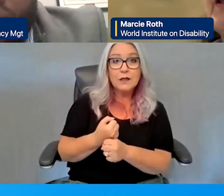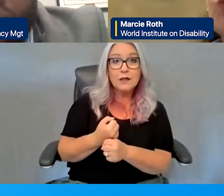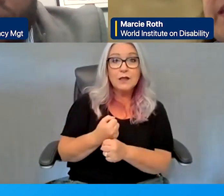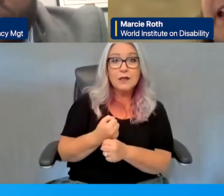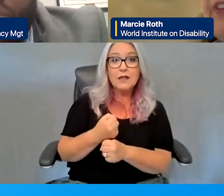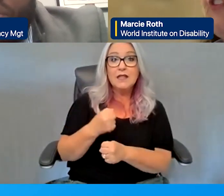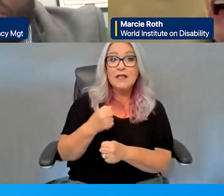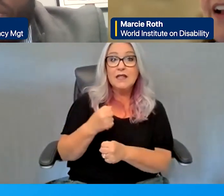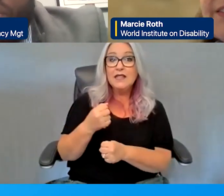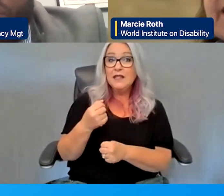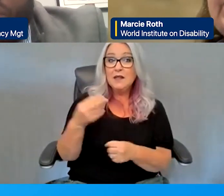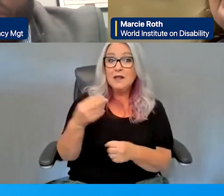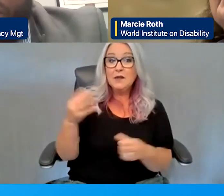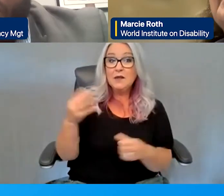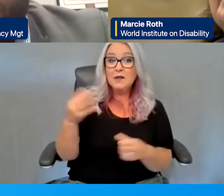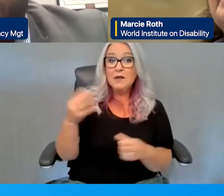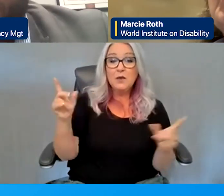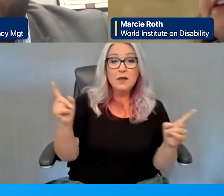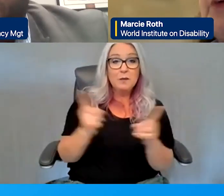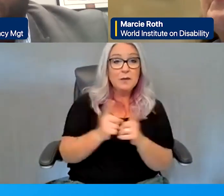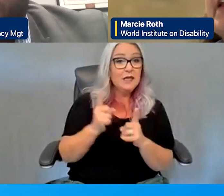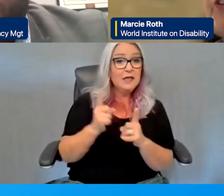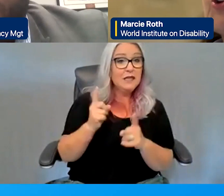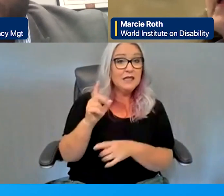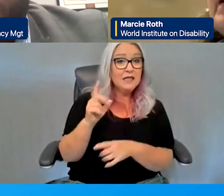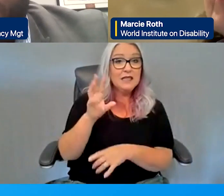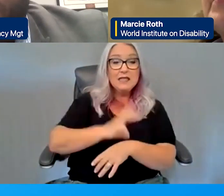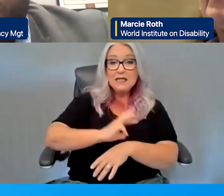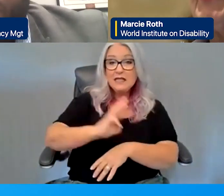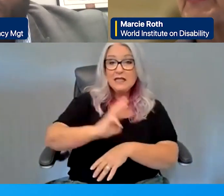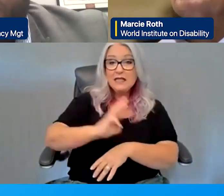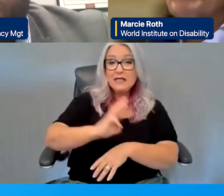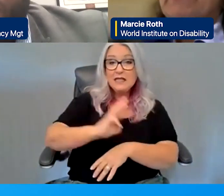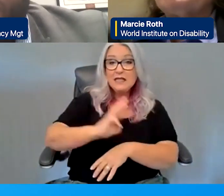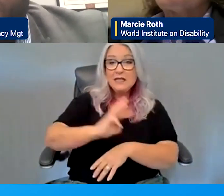on weekends, holidays. We come together every single day. And